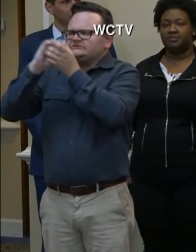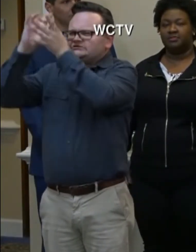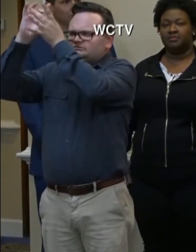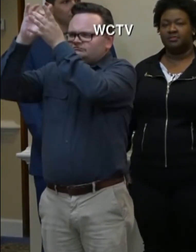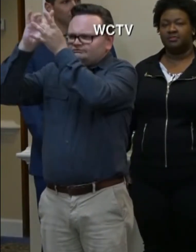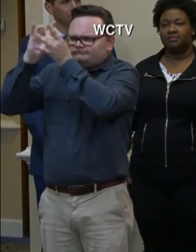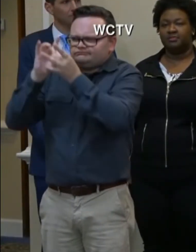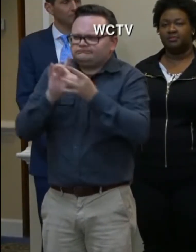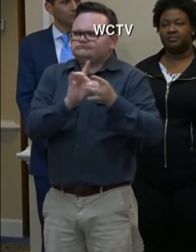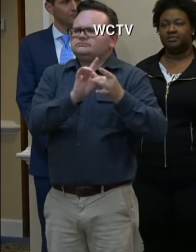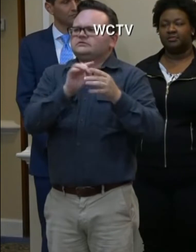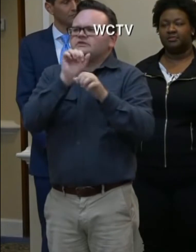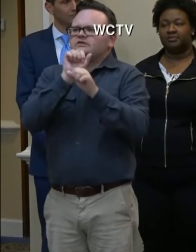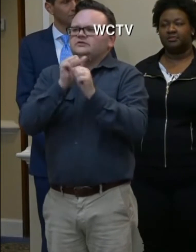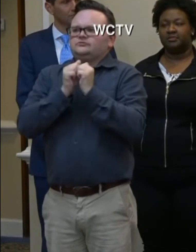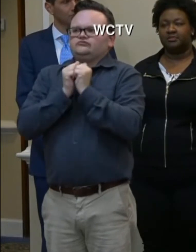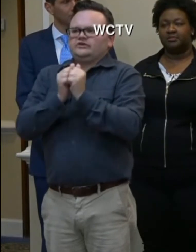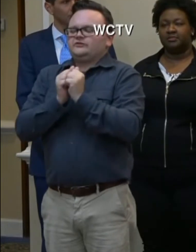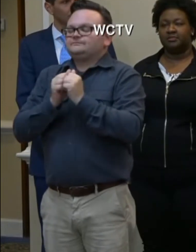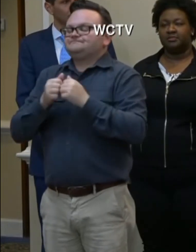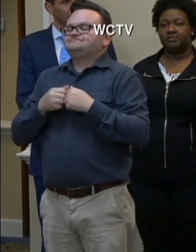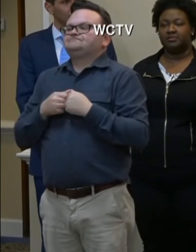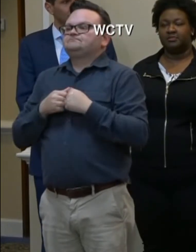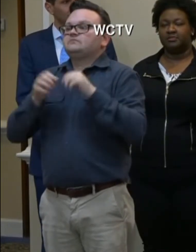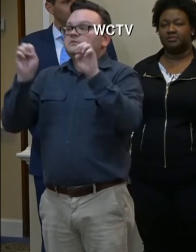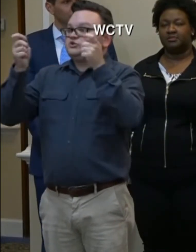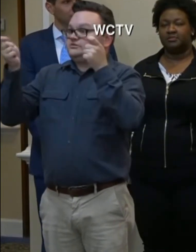been working for the last several weeks on planning on multiple contingencies